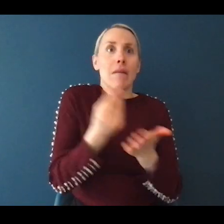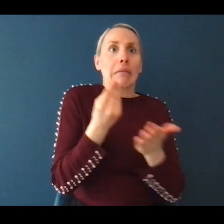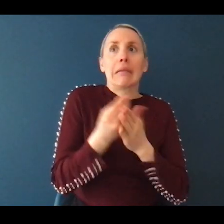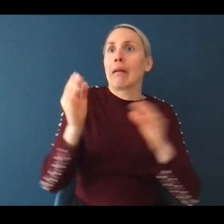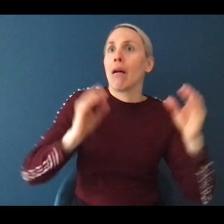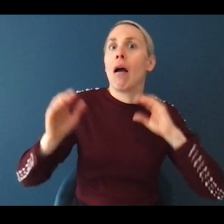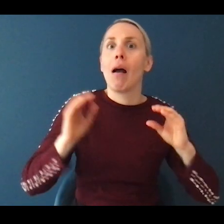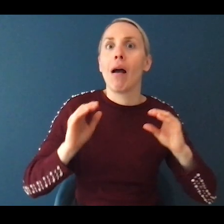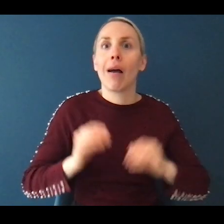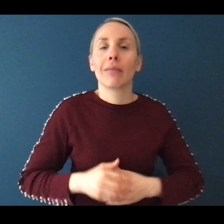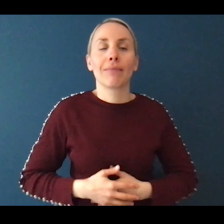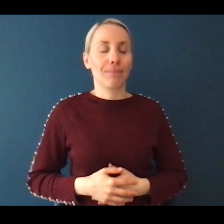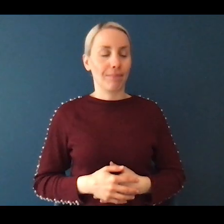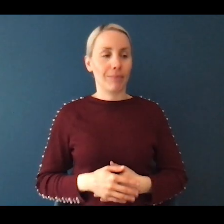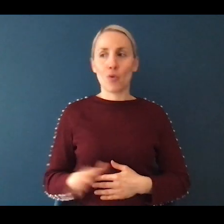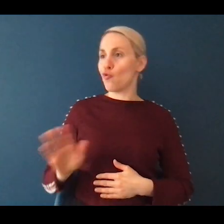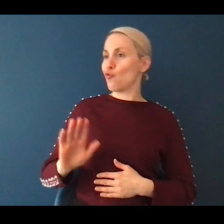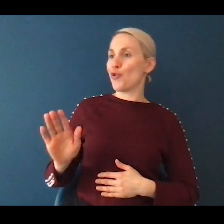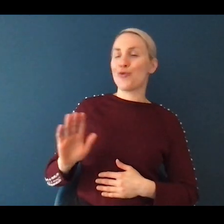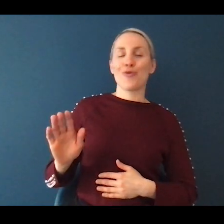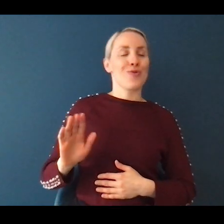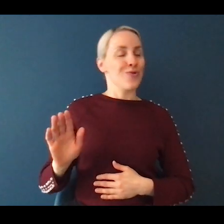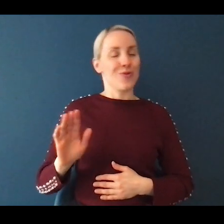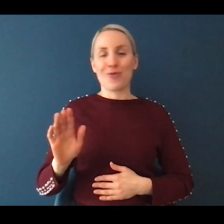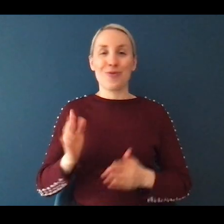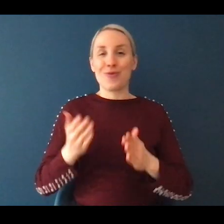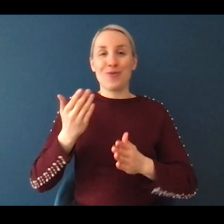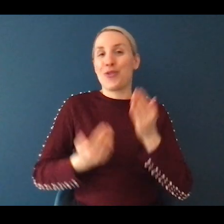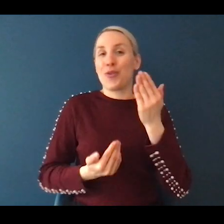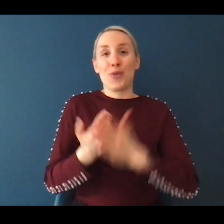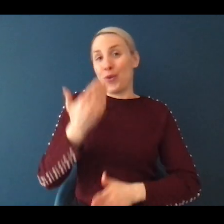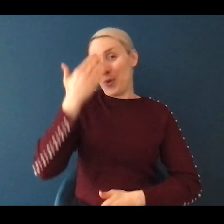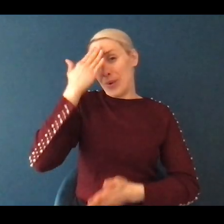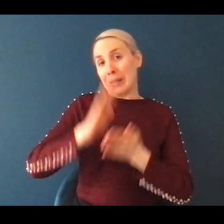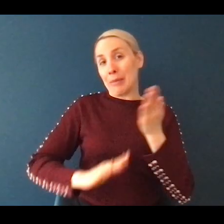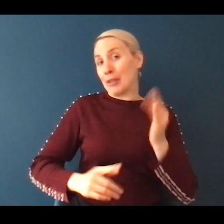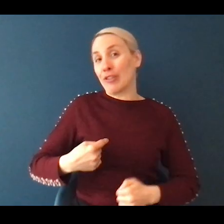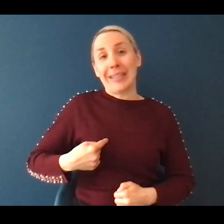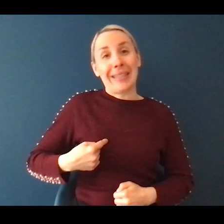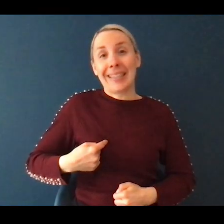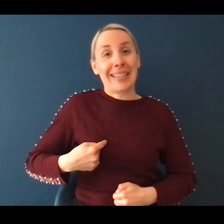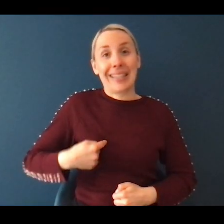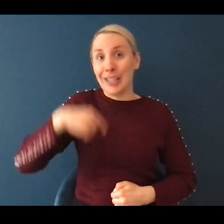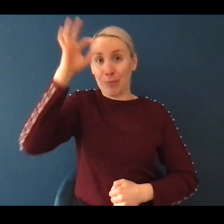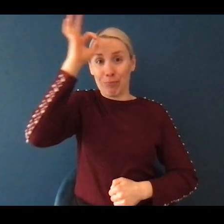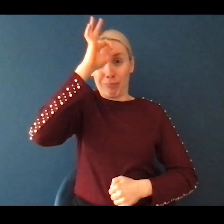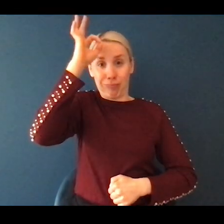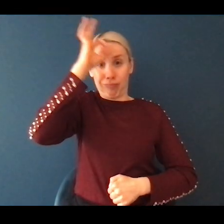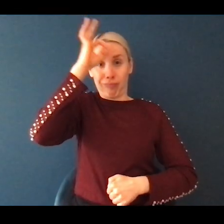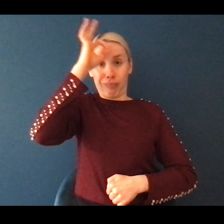It was it was a new experience for me as well I had never applied and I was in I wasn't